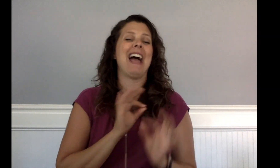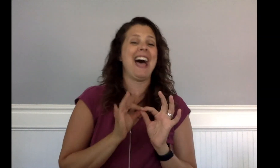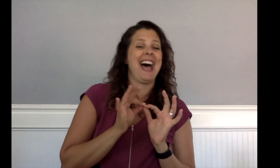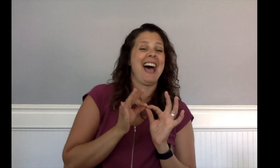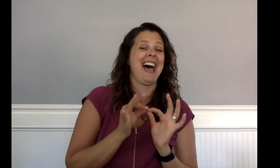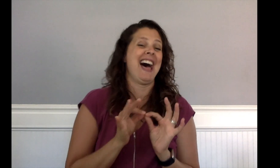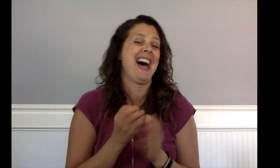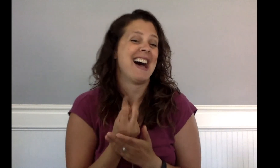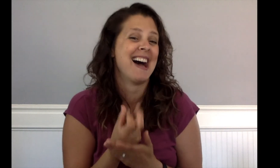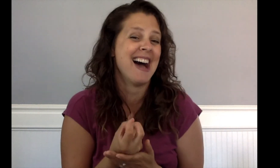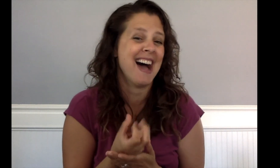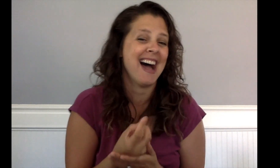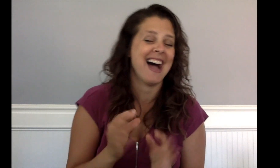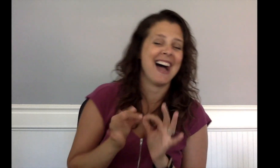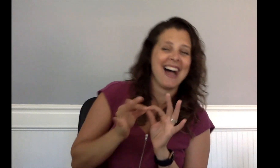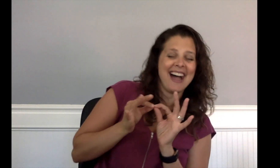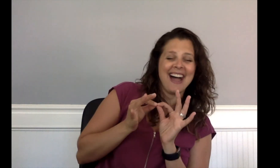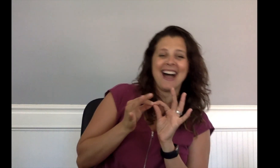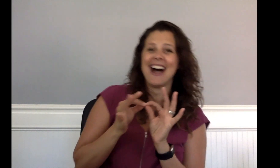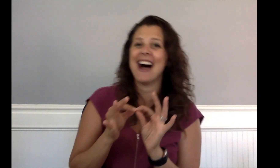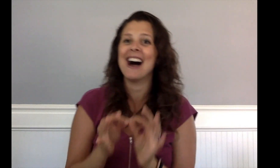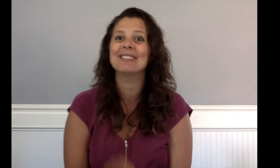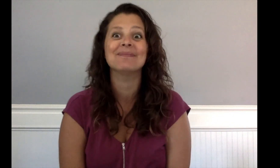Oliver seemed to enjoy interpreting that.